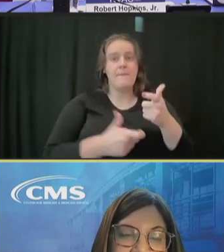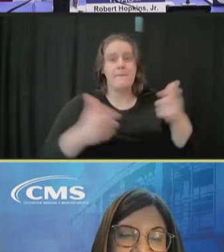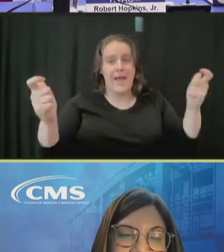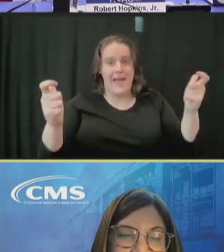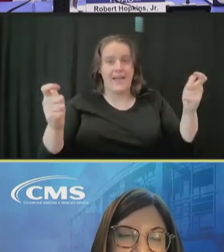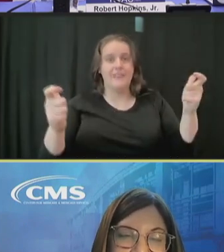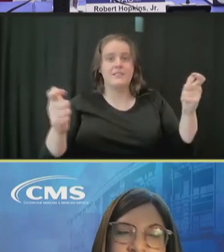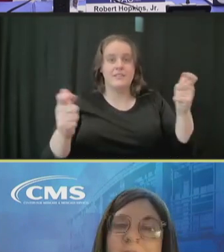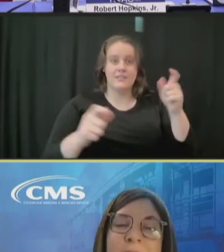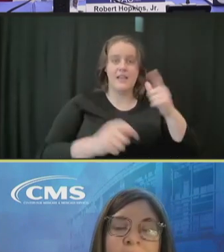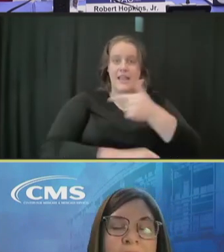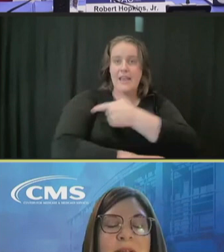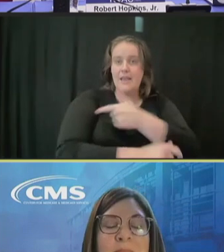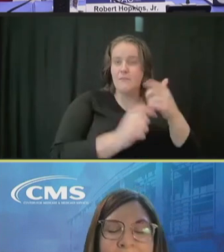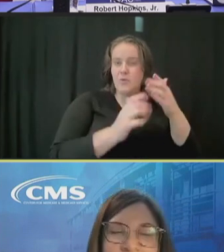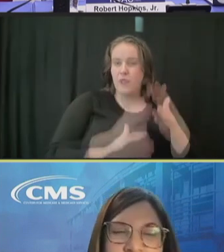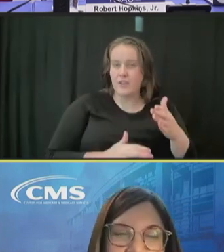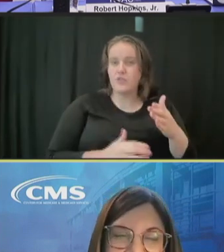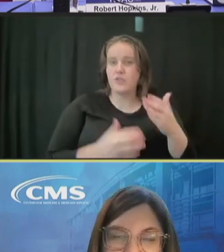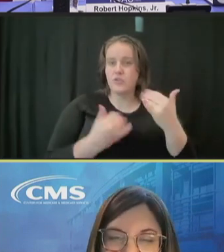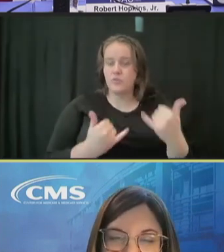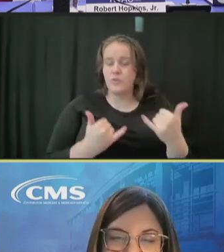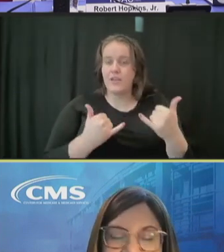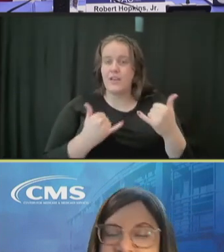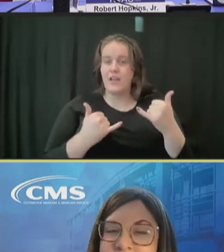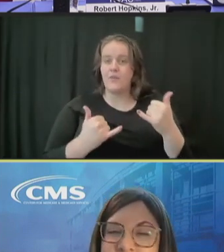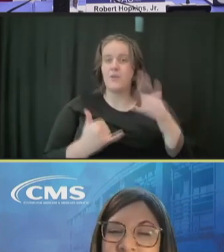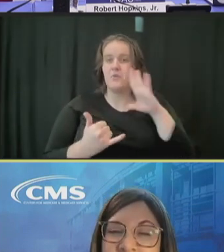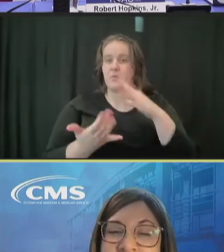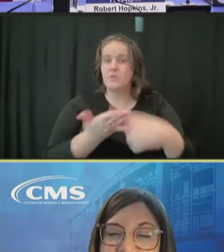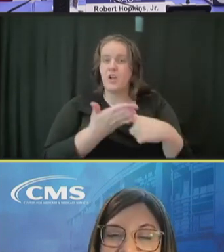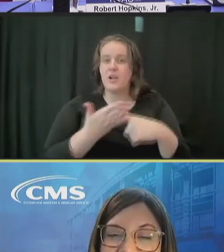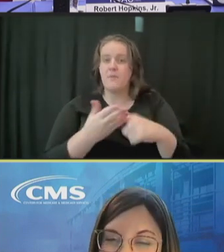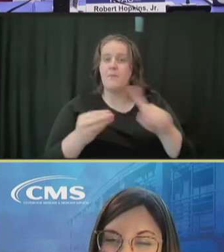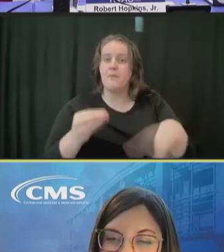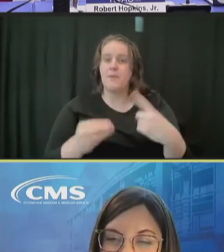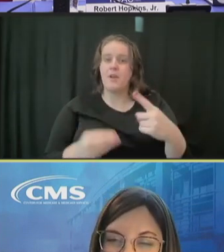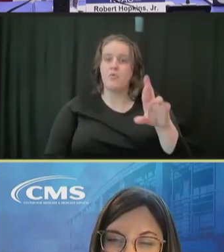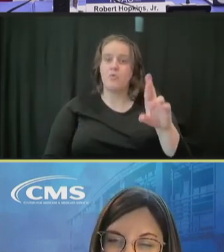And for a moment, we'll talk about some background on roster billing. CMS allows for roster billing